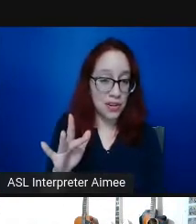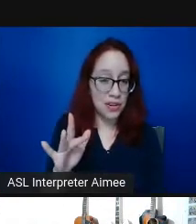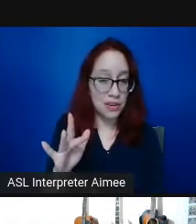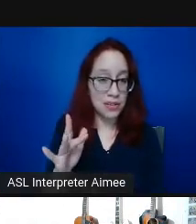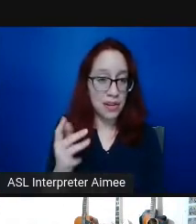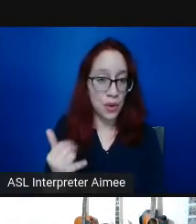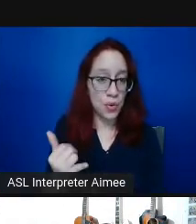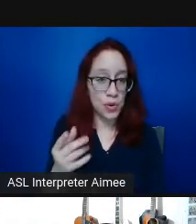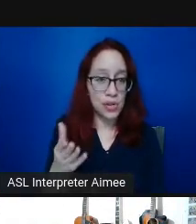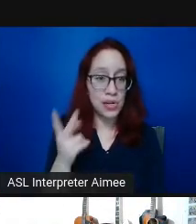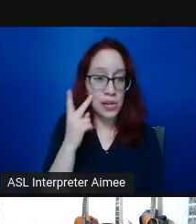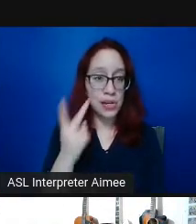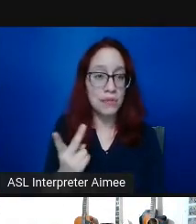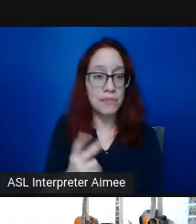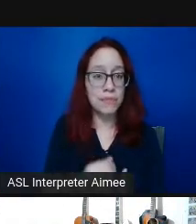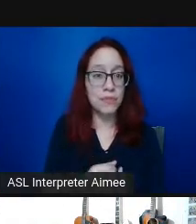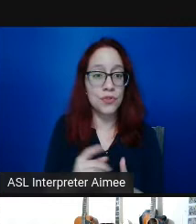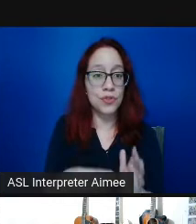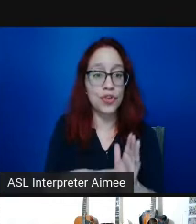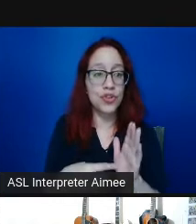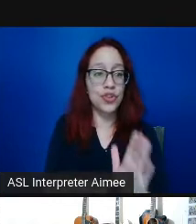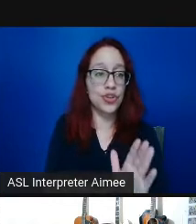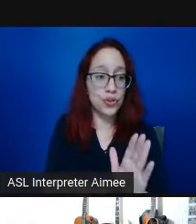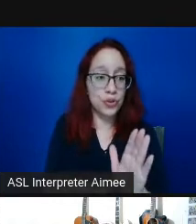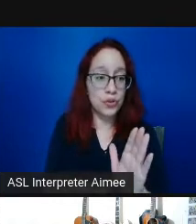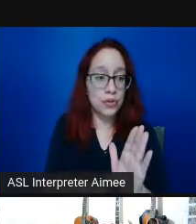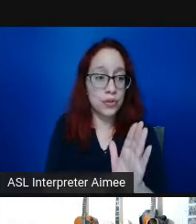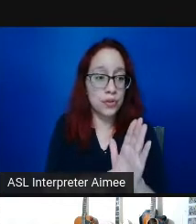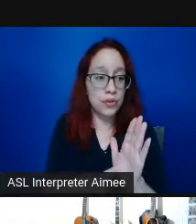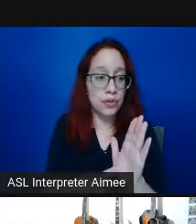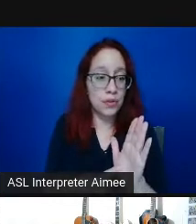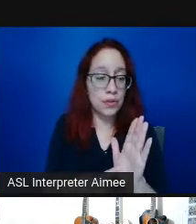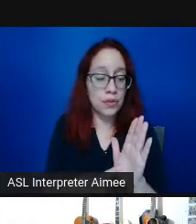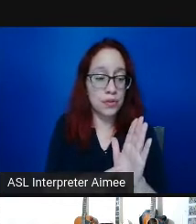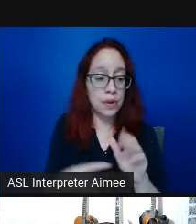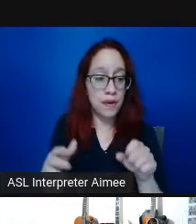you can see it shows me a full-size image.